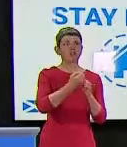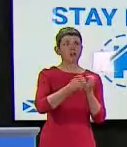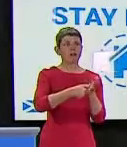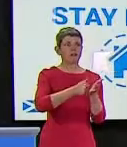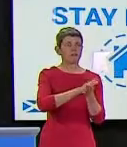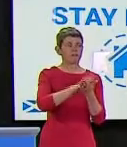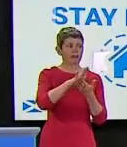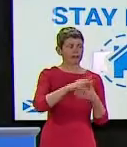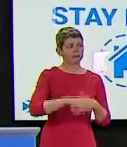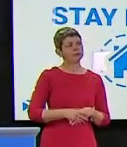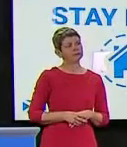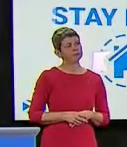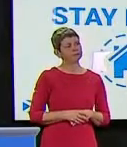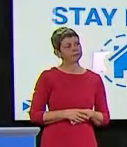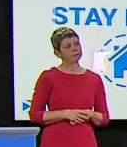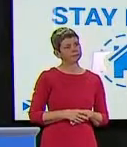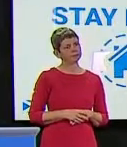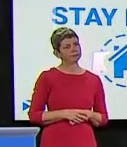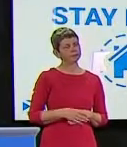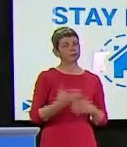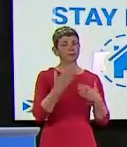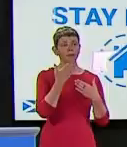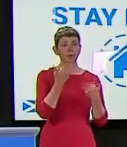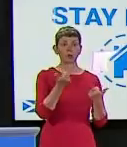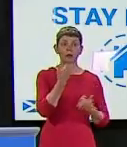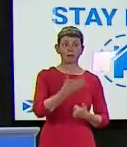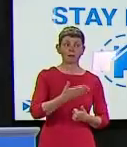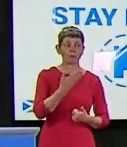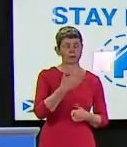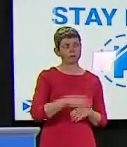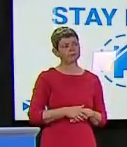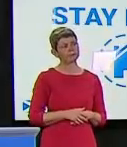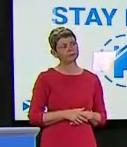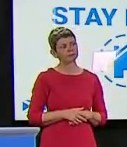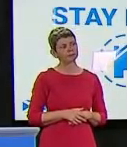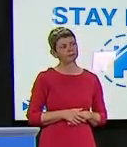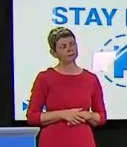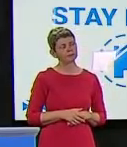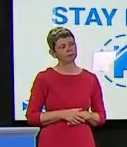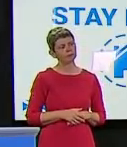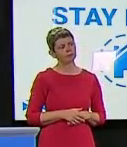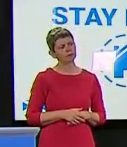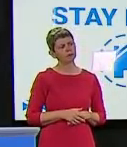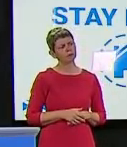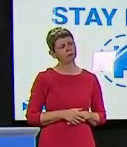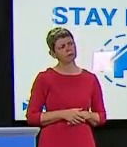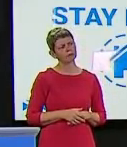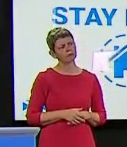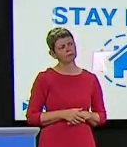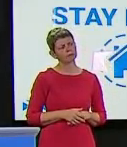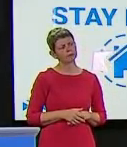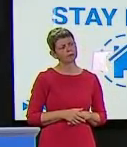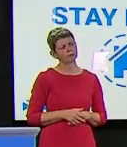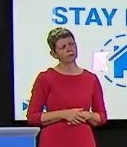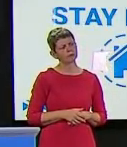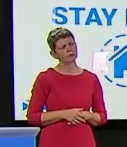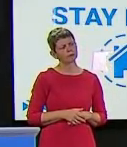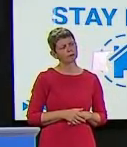um good afternoon and thank you i was i was just wondering um with um if if England allows foreign